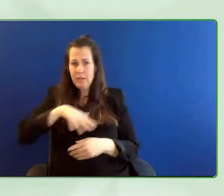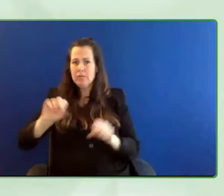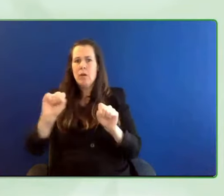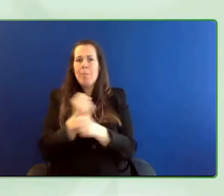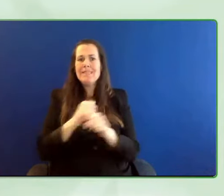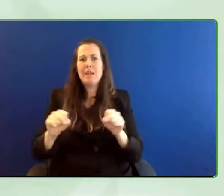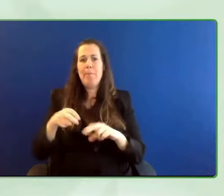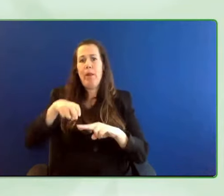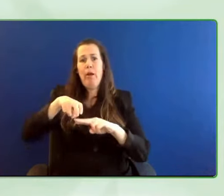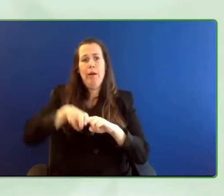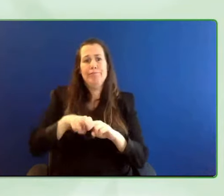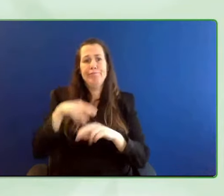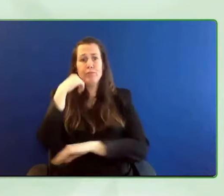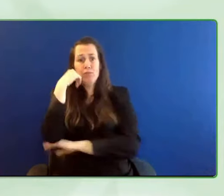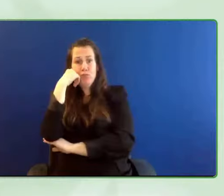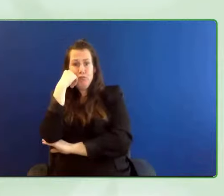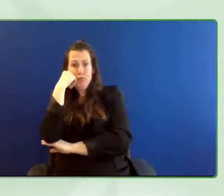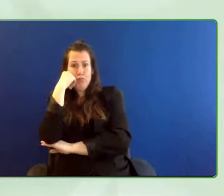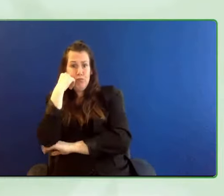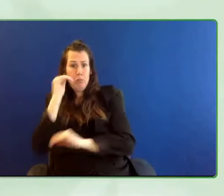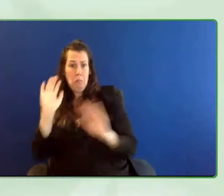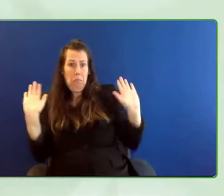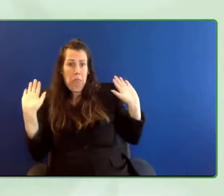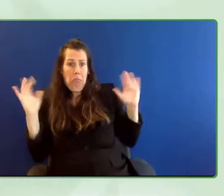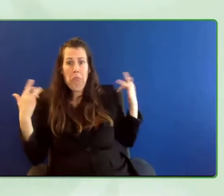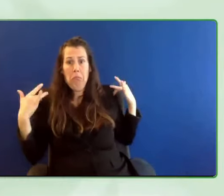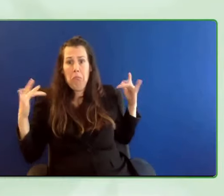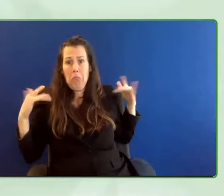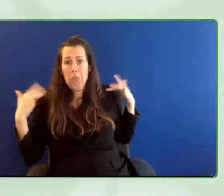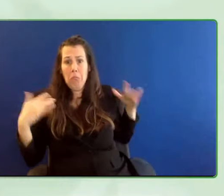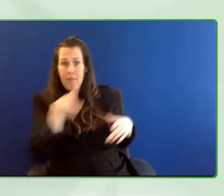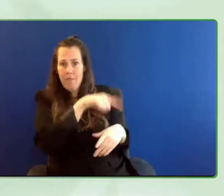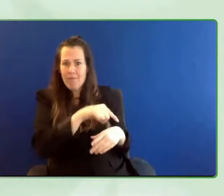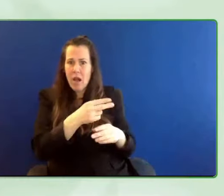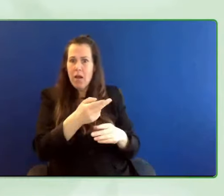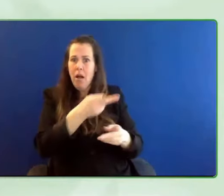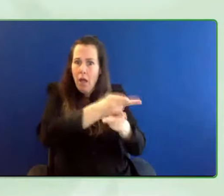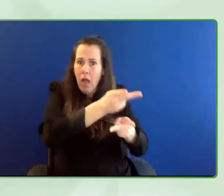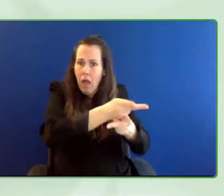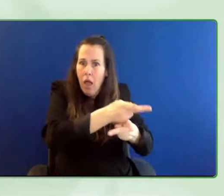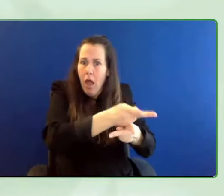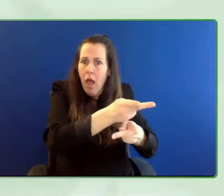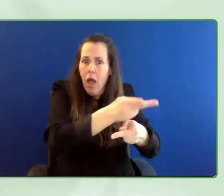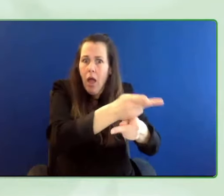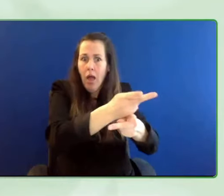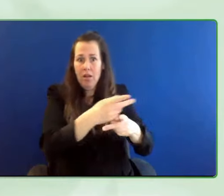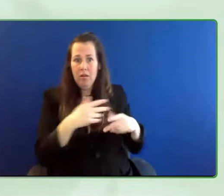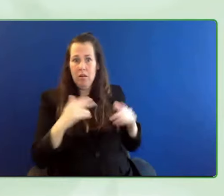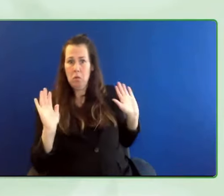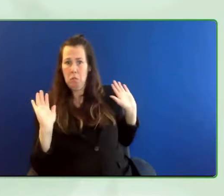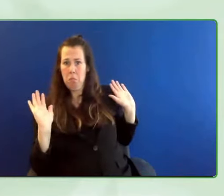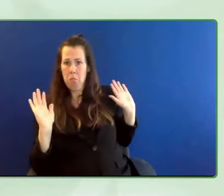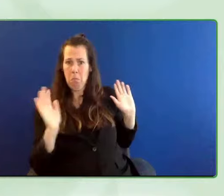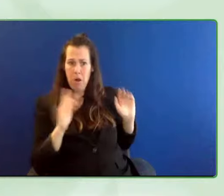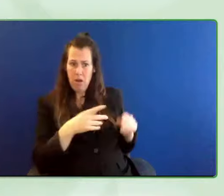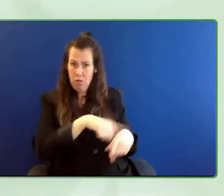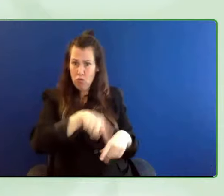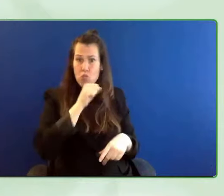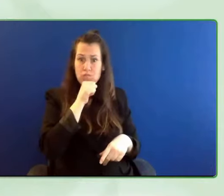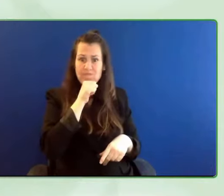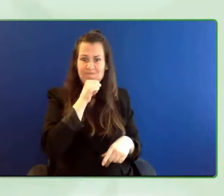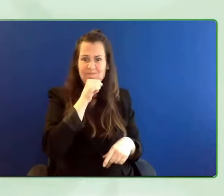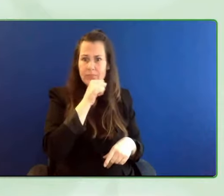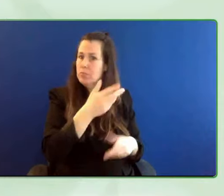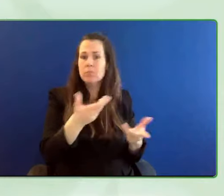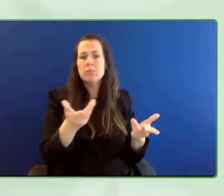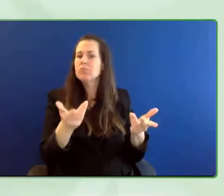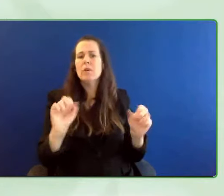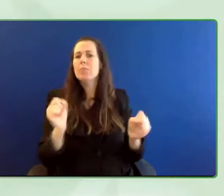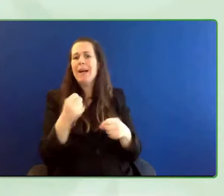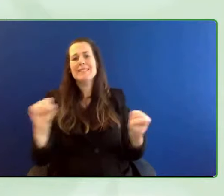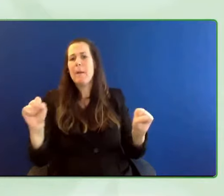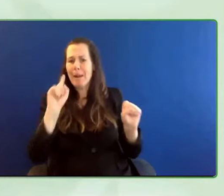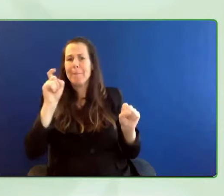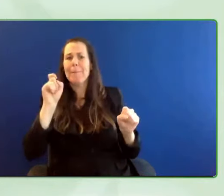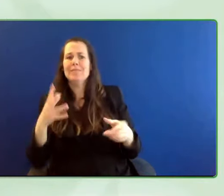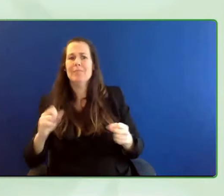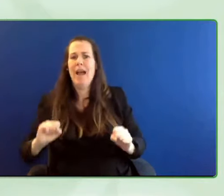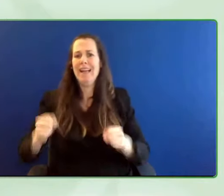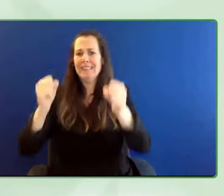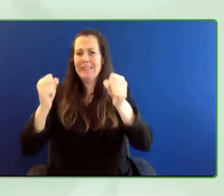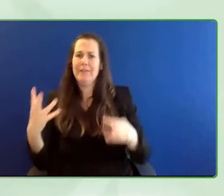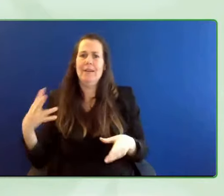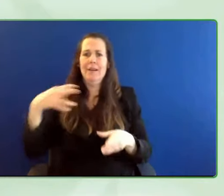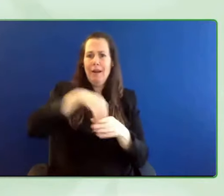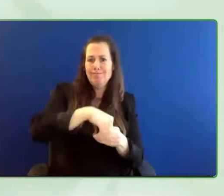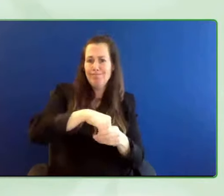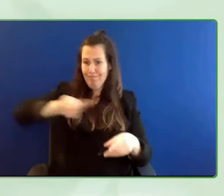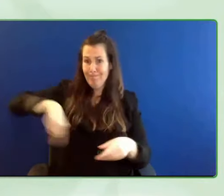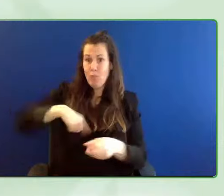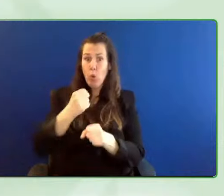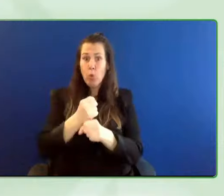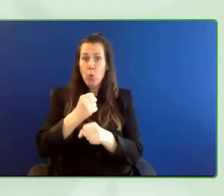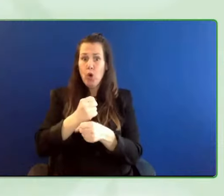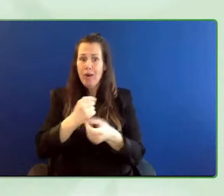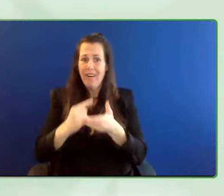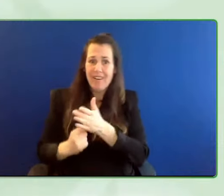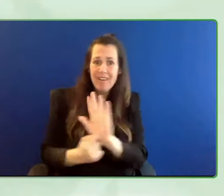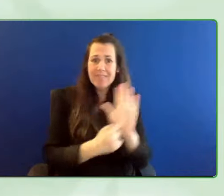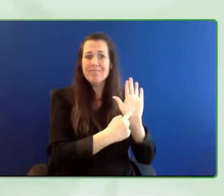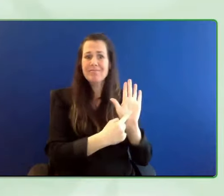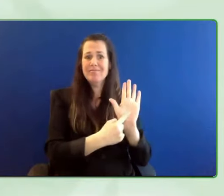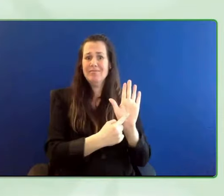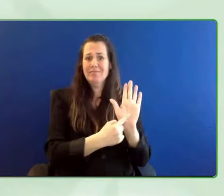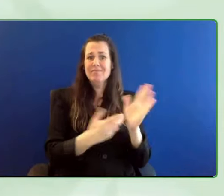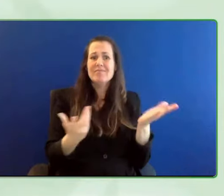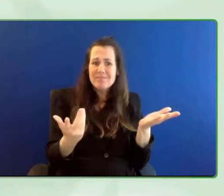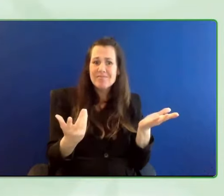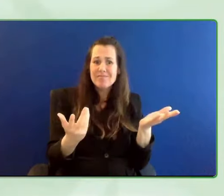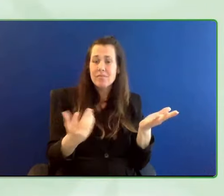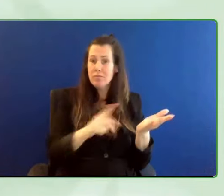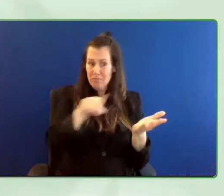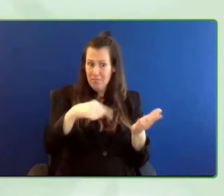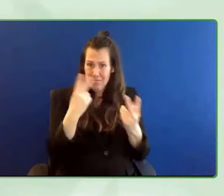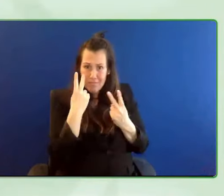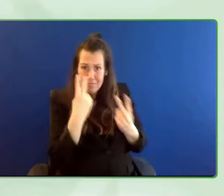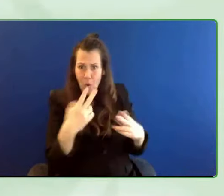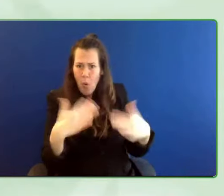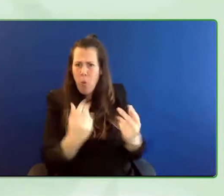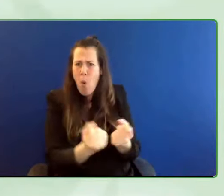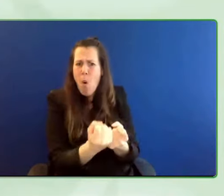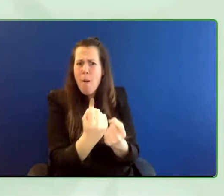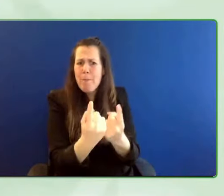With our partnerships we can do more together, and when it comes to these issues when you